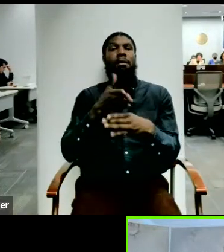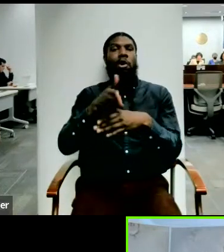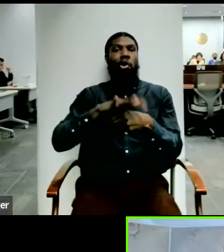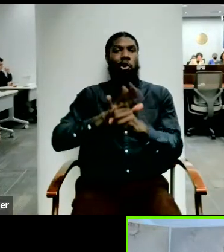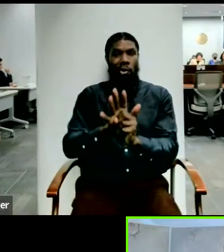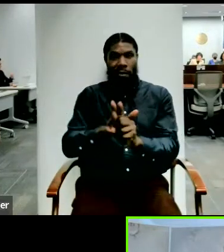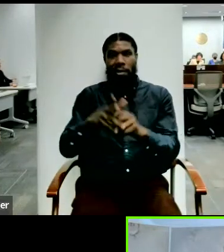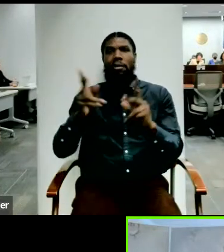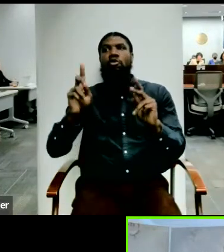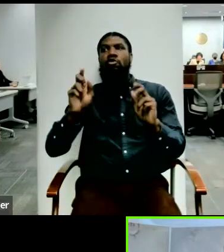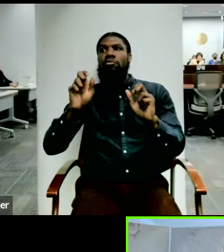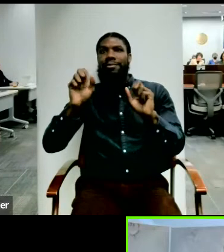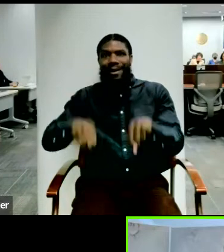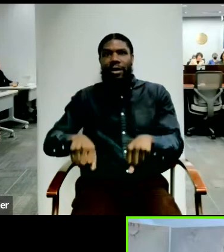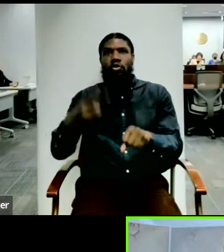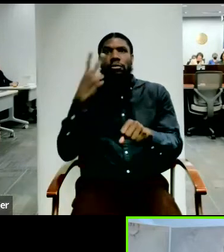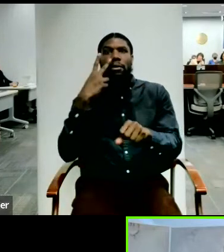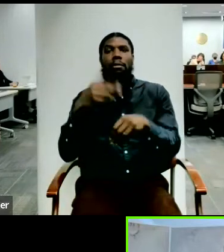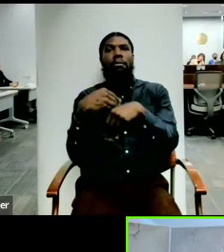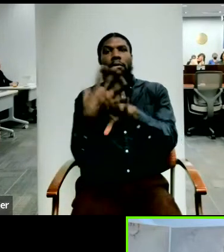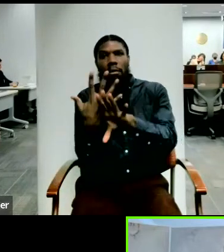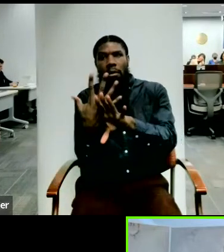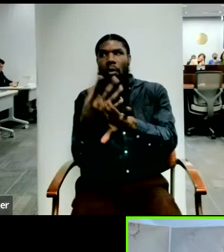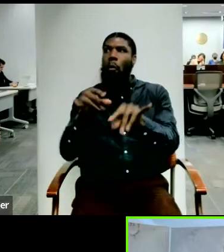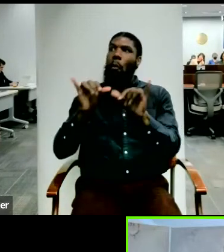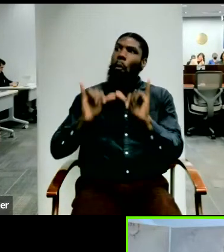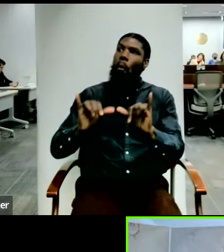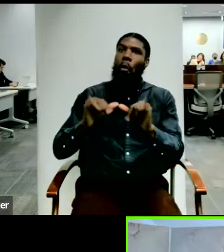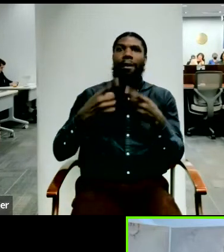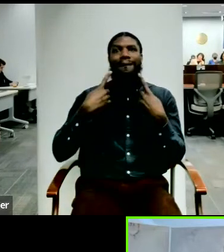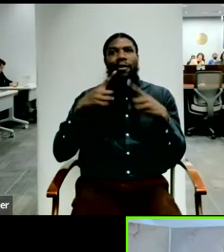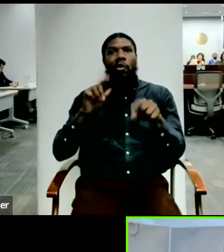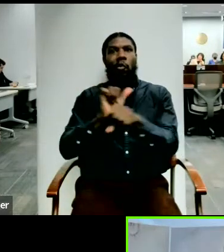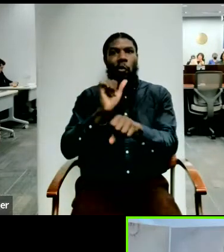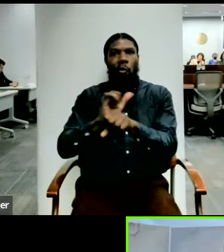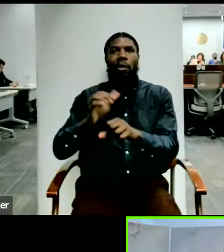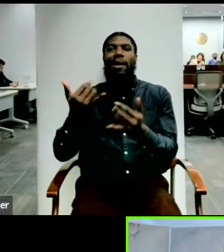changed. Because the facts have changed. So people need to think about remote work